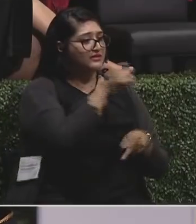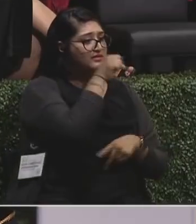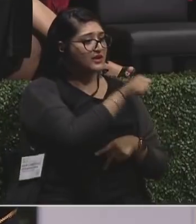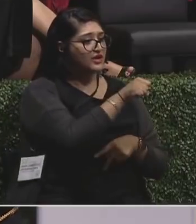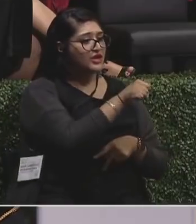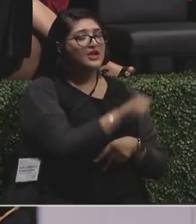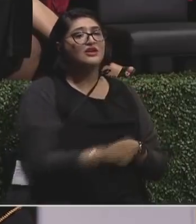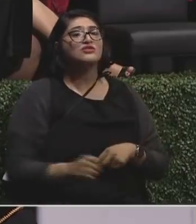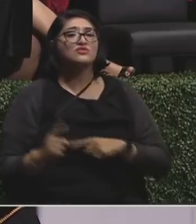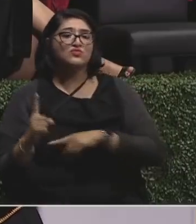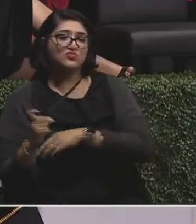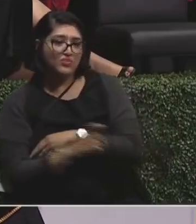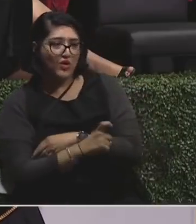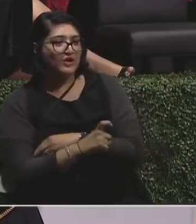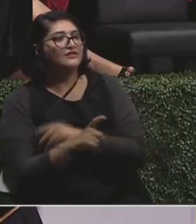THOSE PLACES AND THOSE PEOPLE CAN LOOK